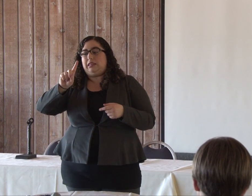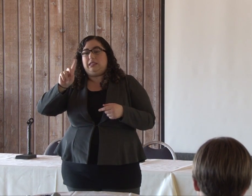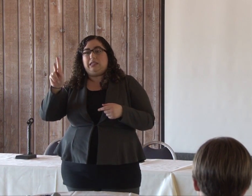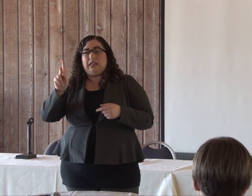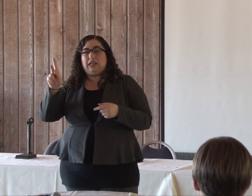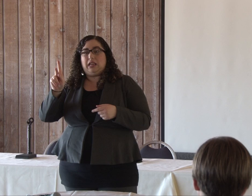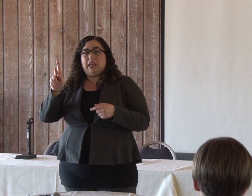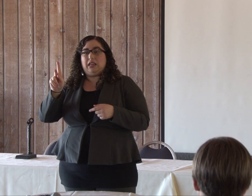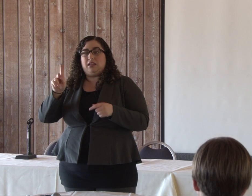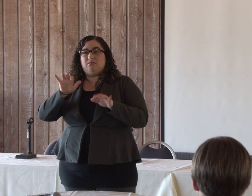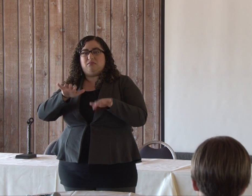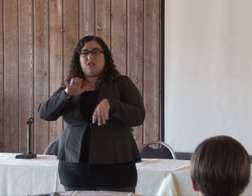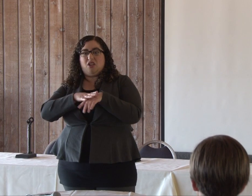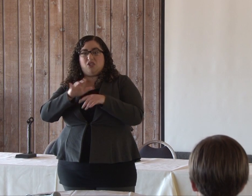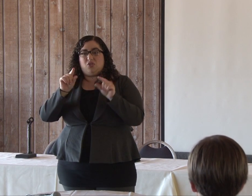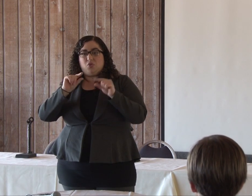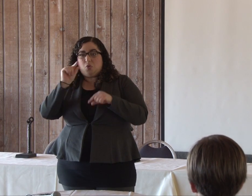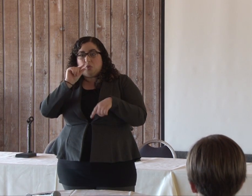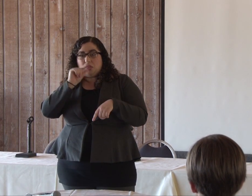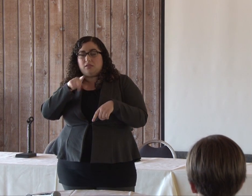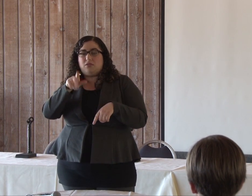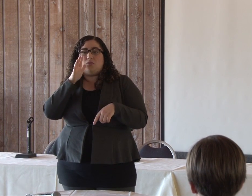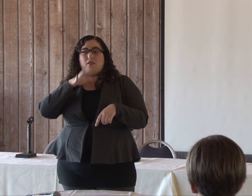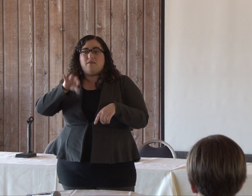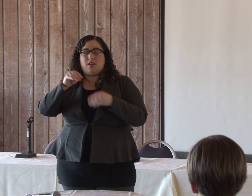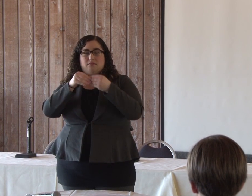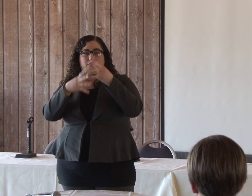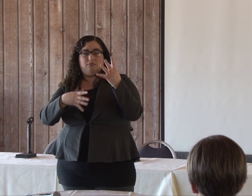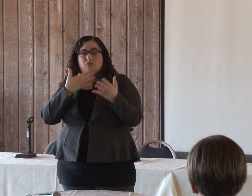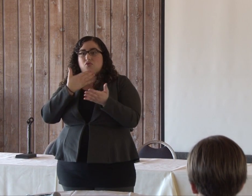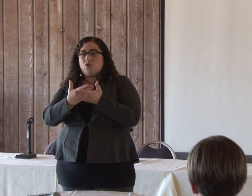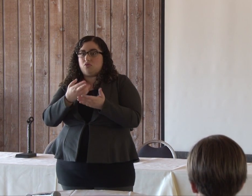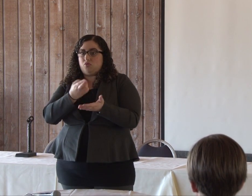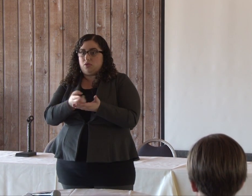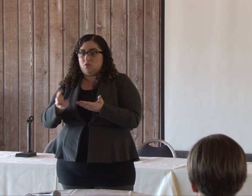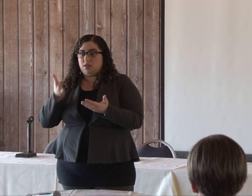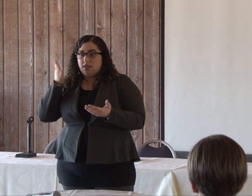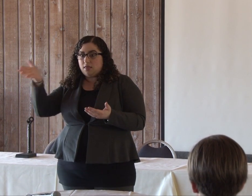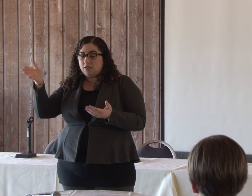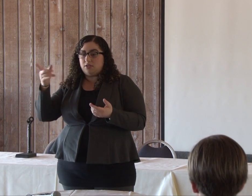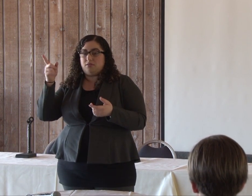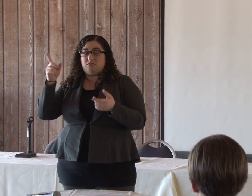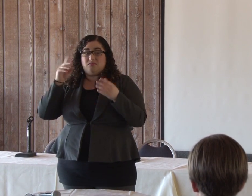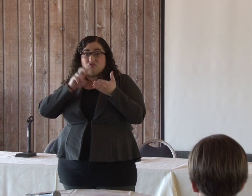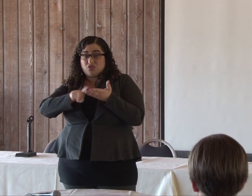resources that I would offer. Why did you go to lead K on Google.